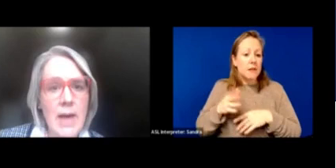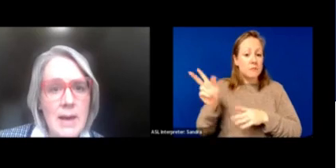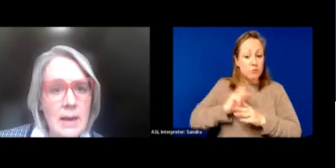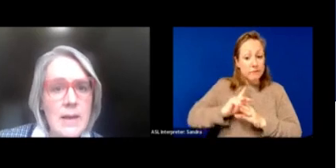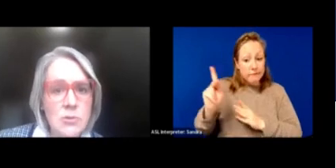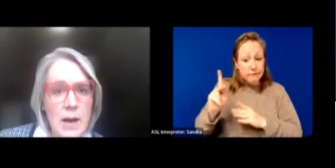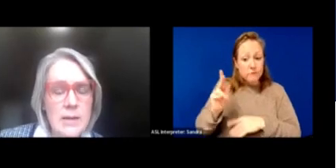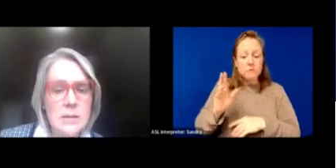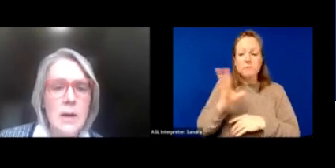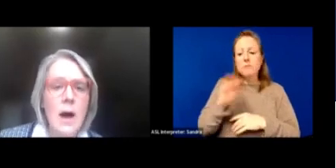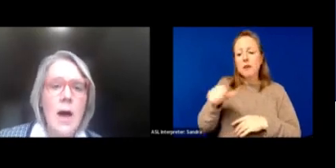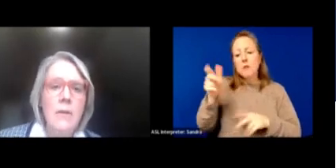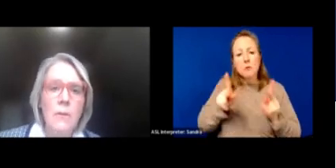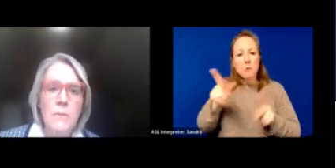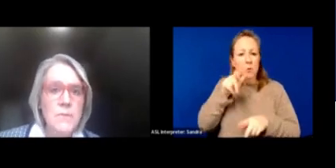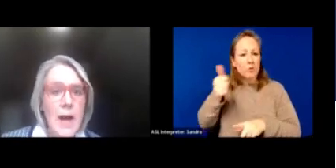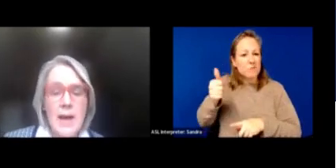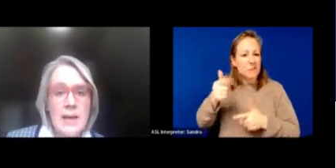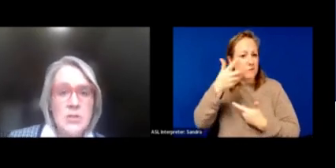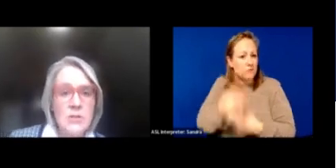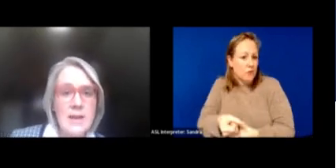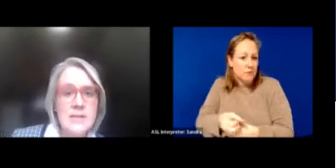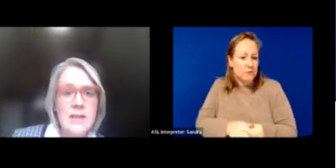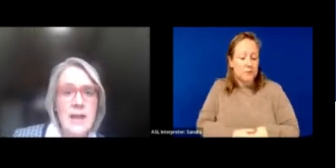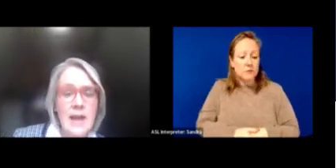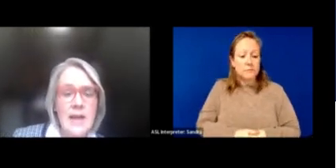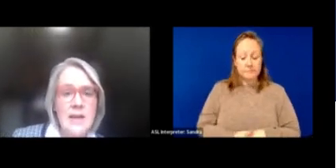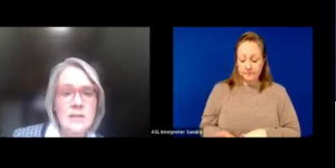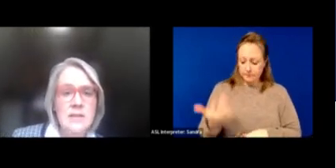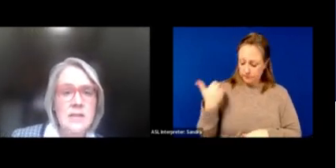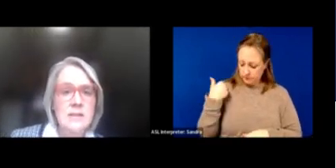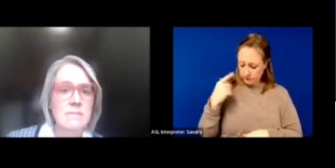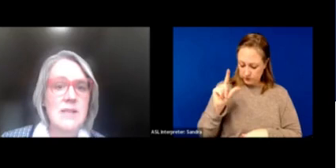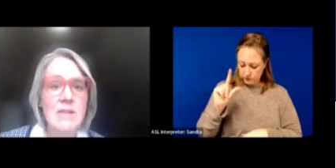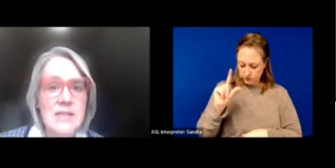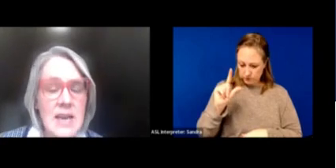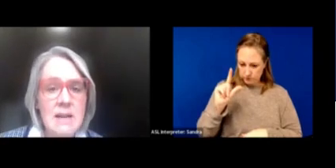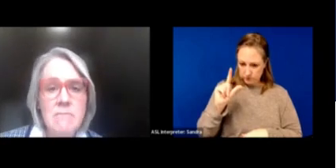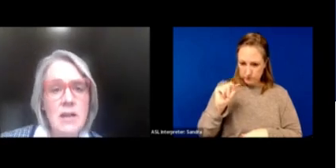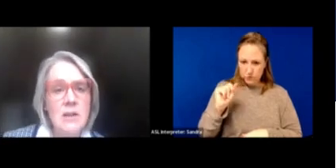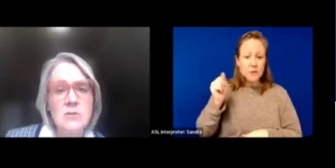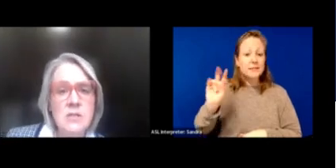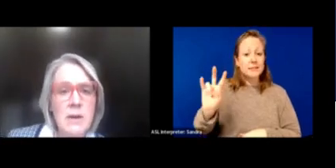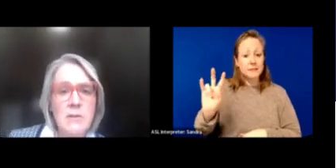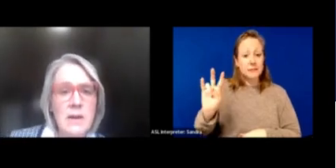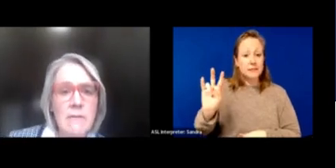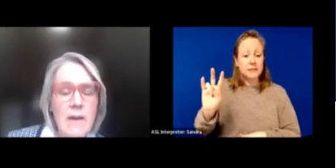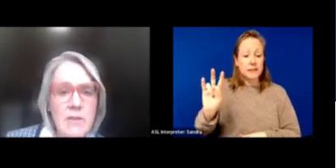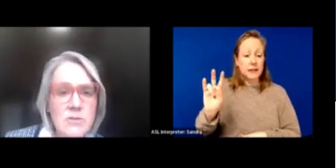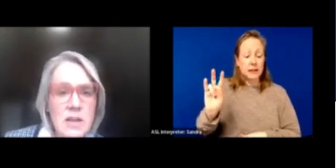they they trust. In 2017, you know, just barely five years